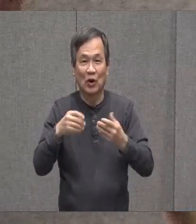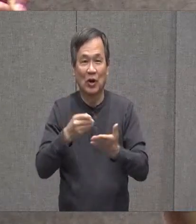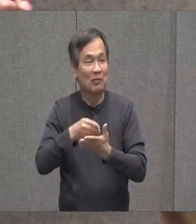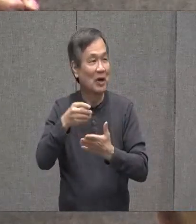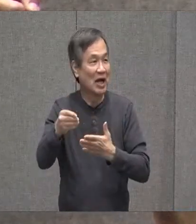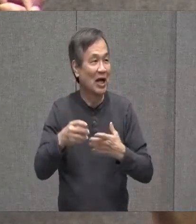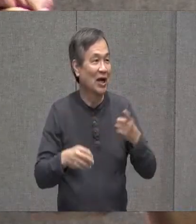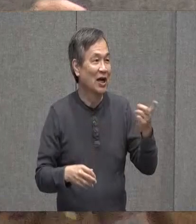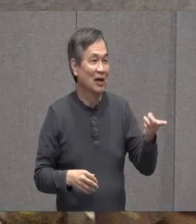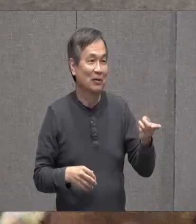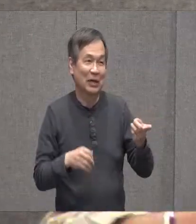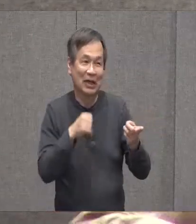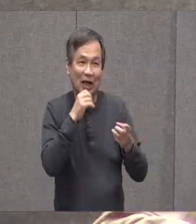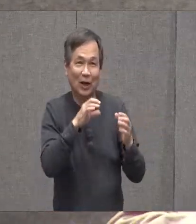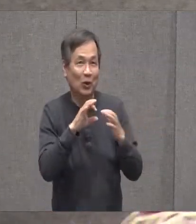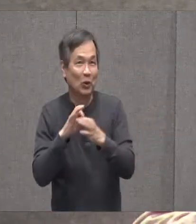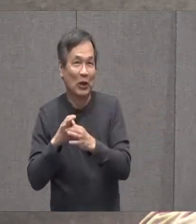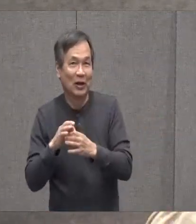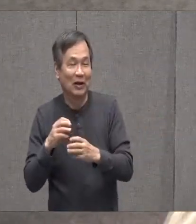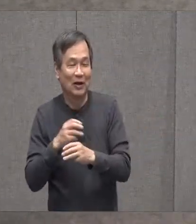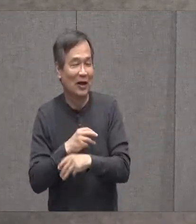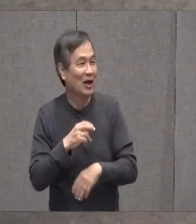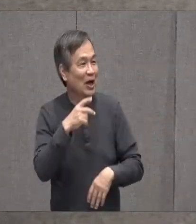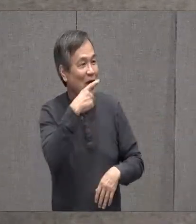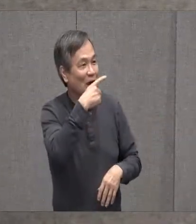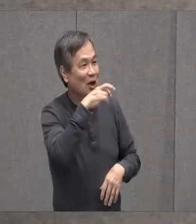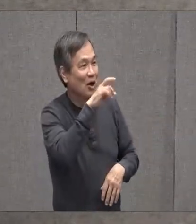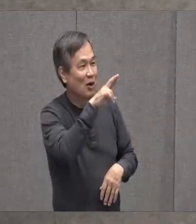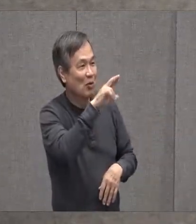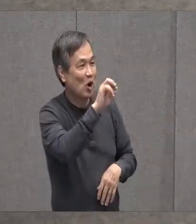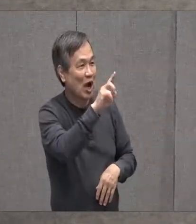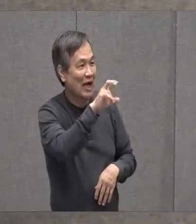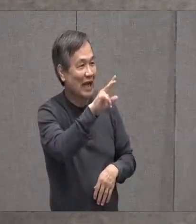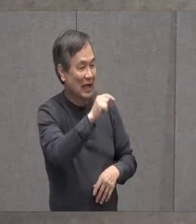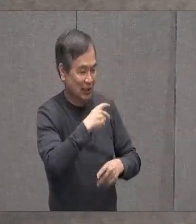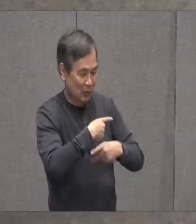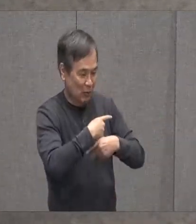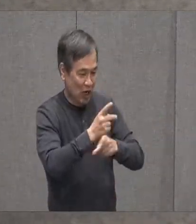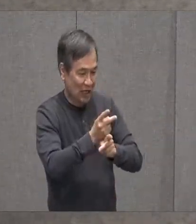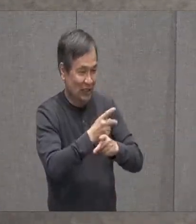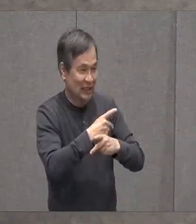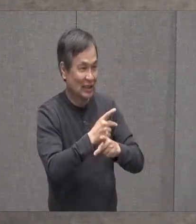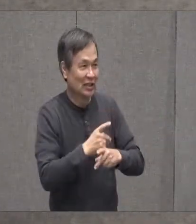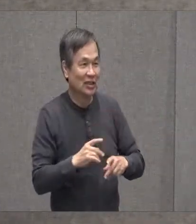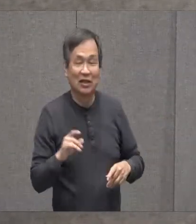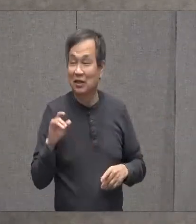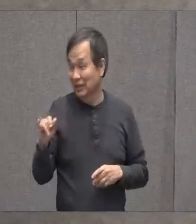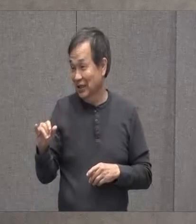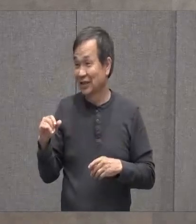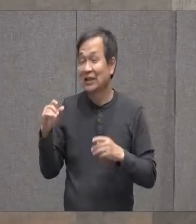but they're not mathematically related. It's a product! - [Sears] Yes, there you go! A product is also the answer to a multiplication problem.